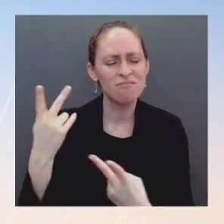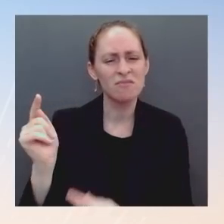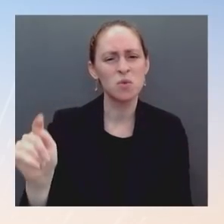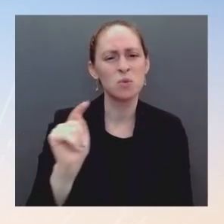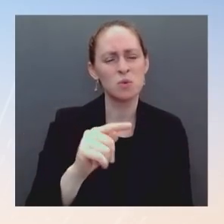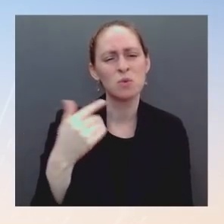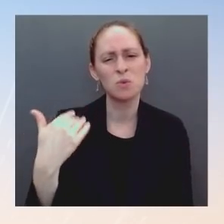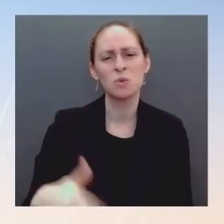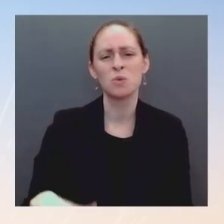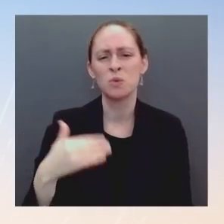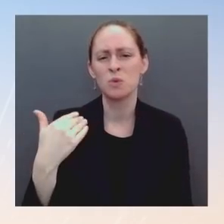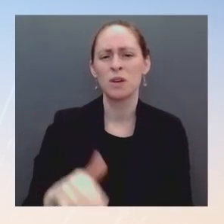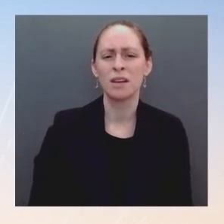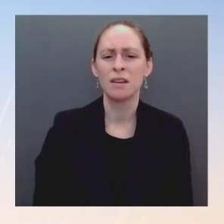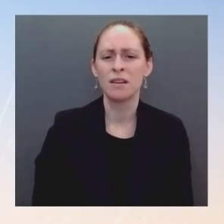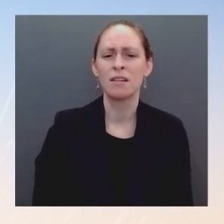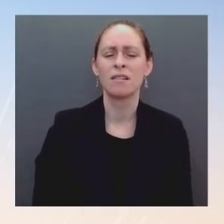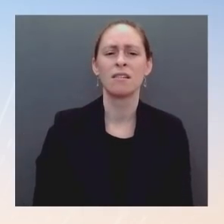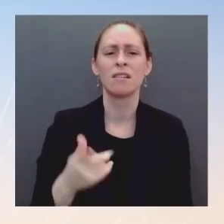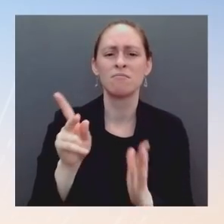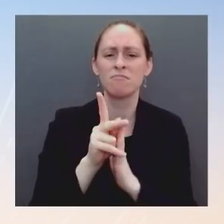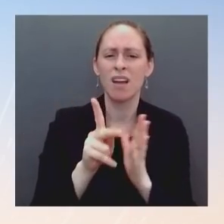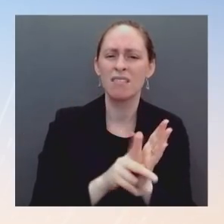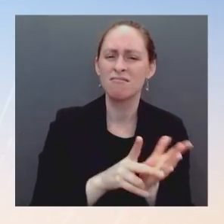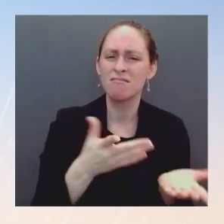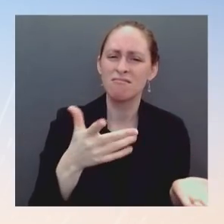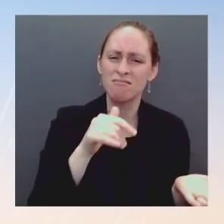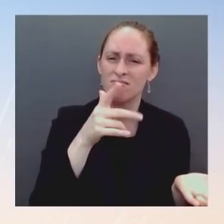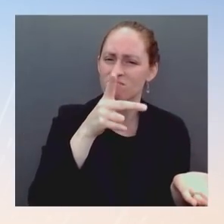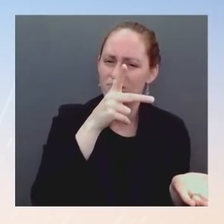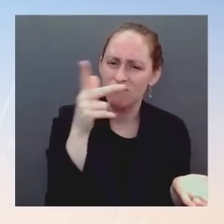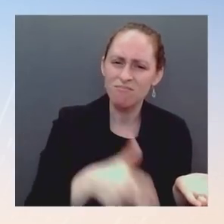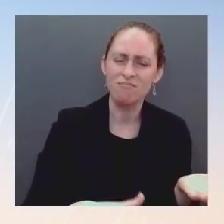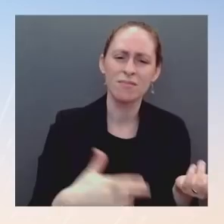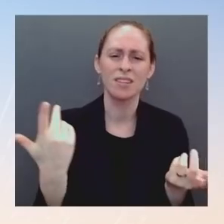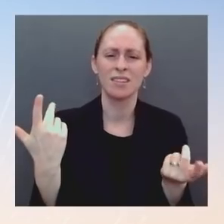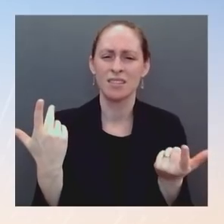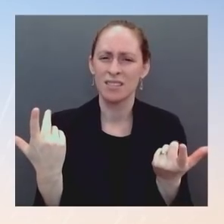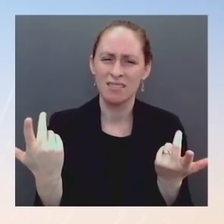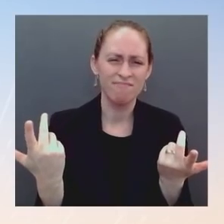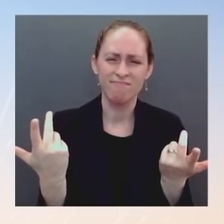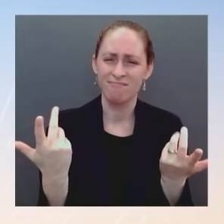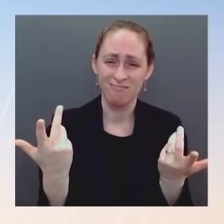Is anything being done to improve morale? Is there going to be any sort of outreach